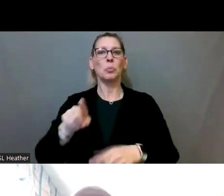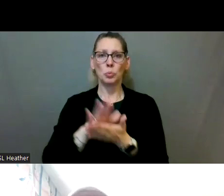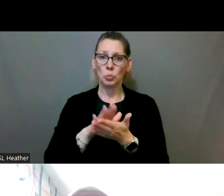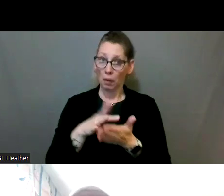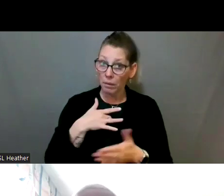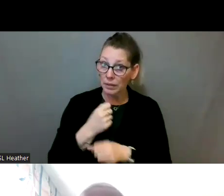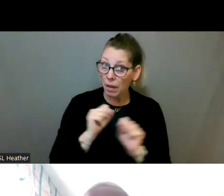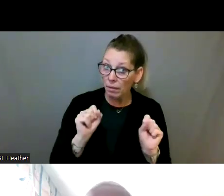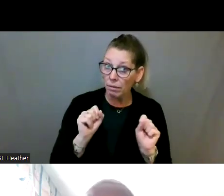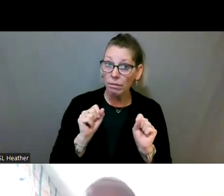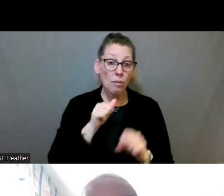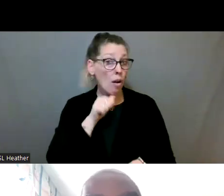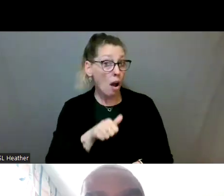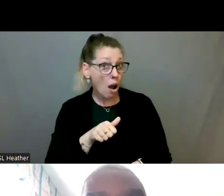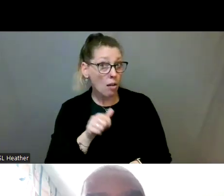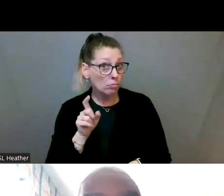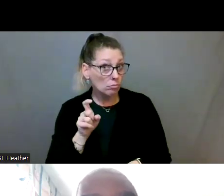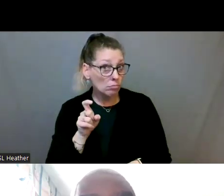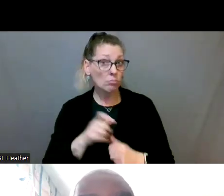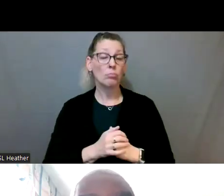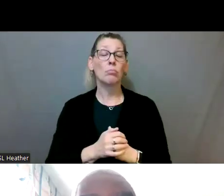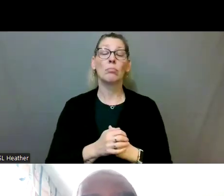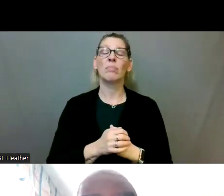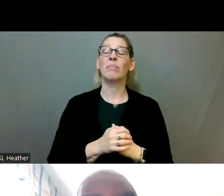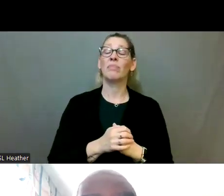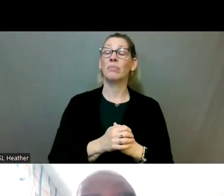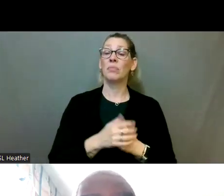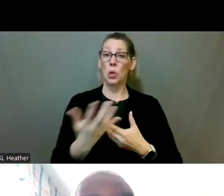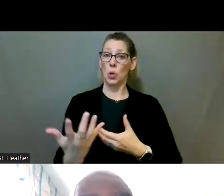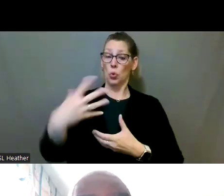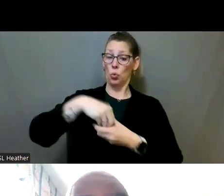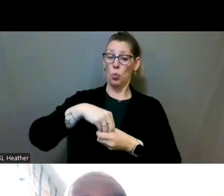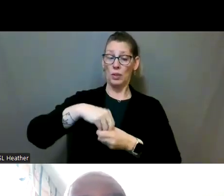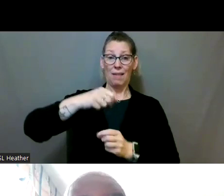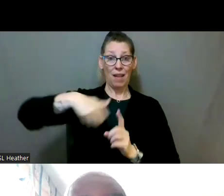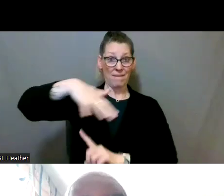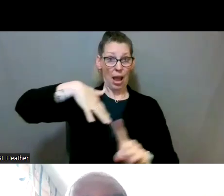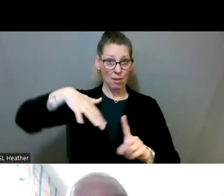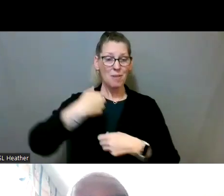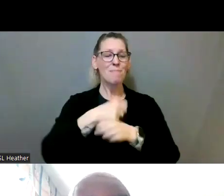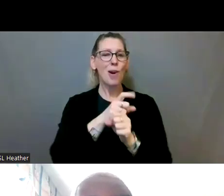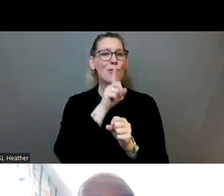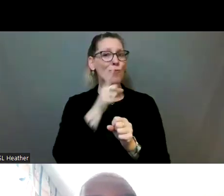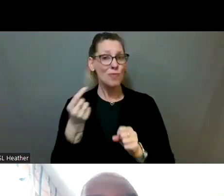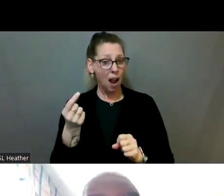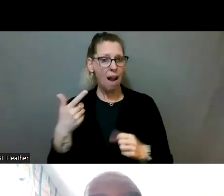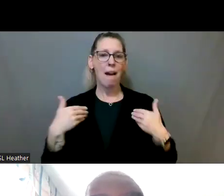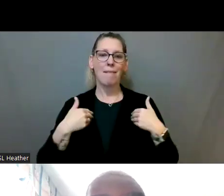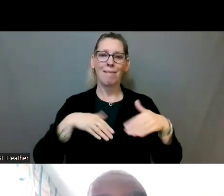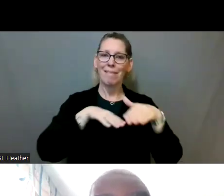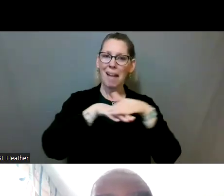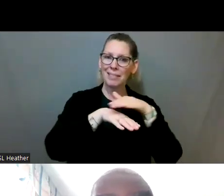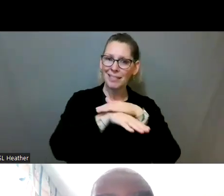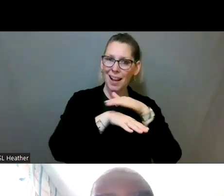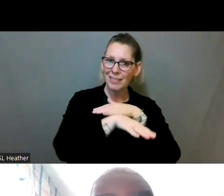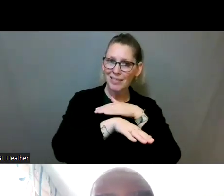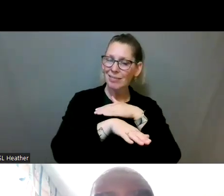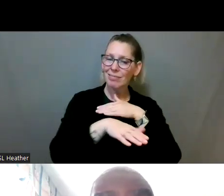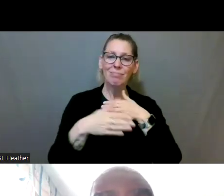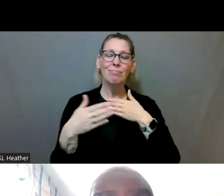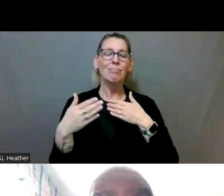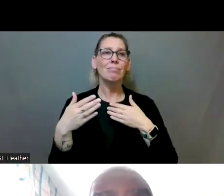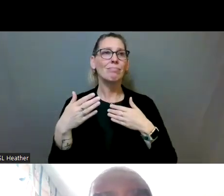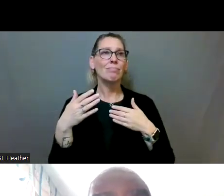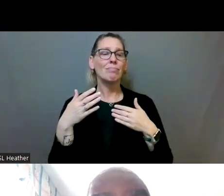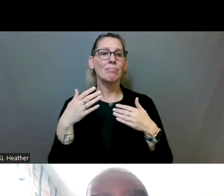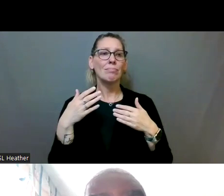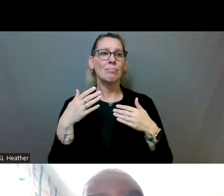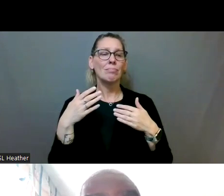unseen? An inclusive environment ensures access and unconditional belonging for